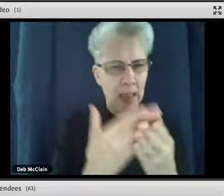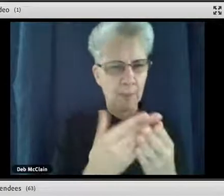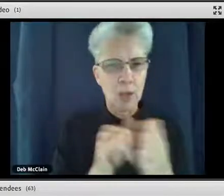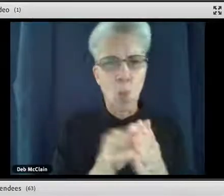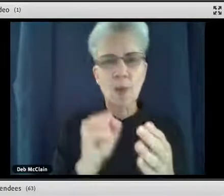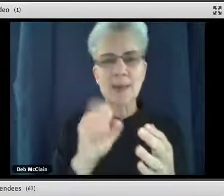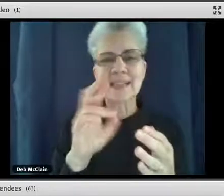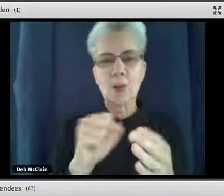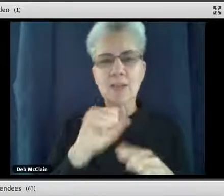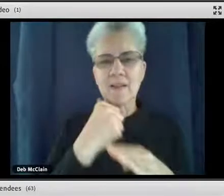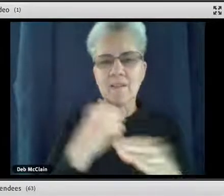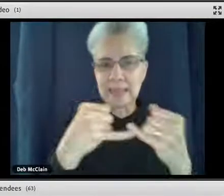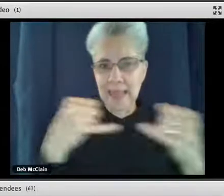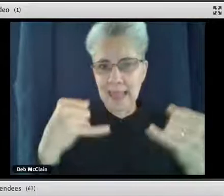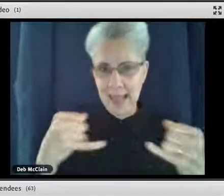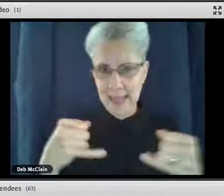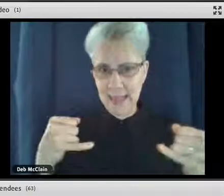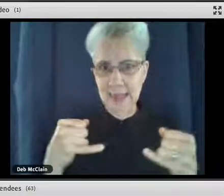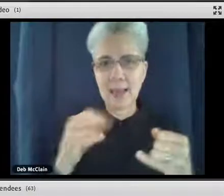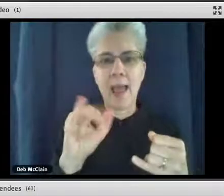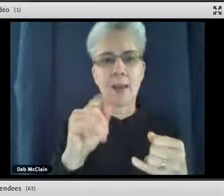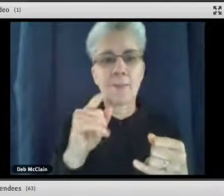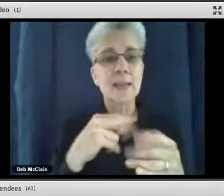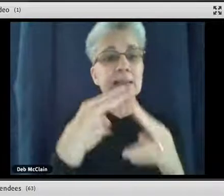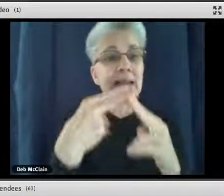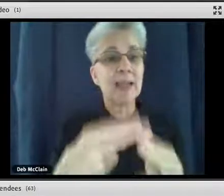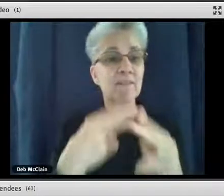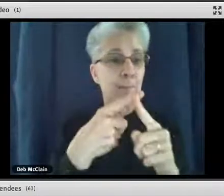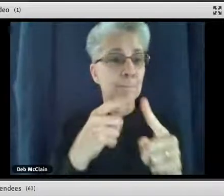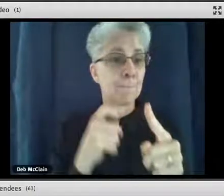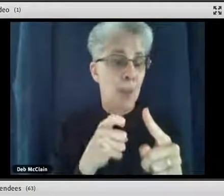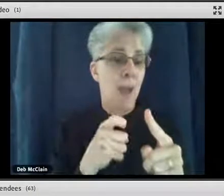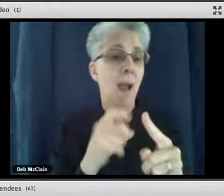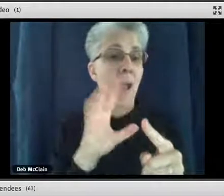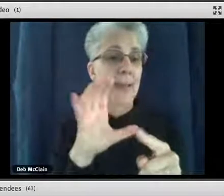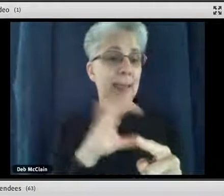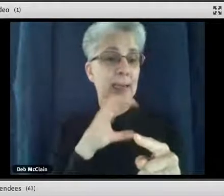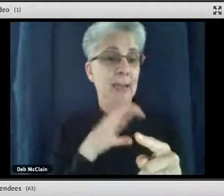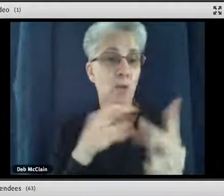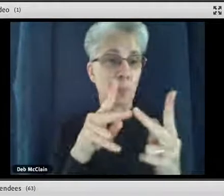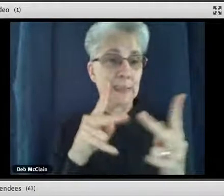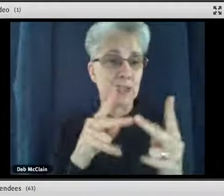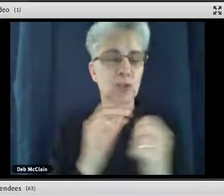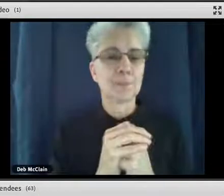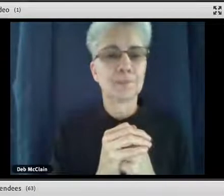or a series of fixed-length data elements identified by relative character position.